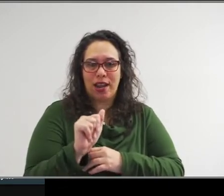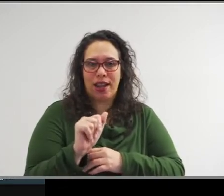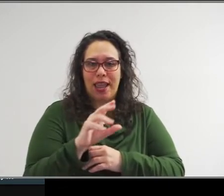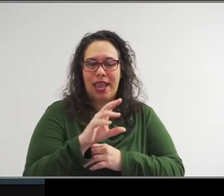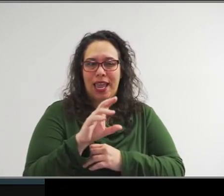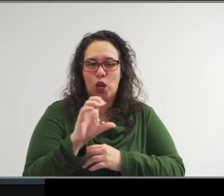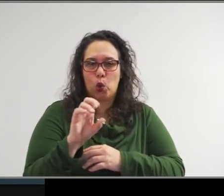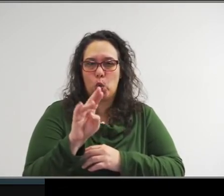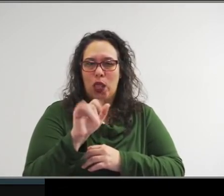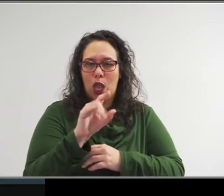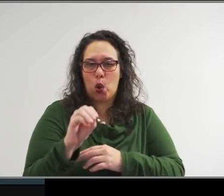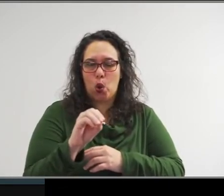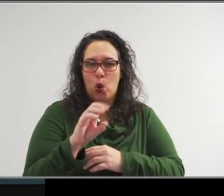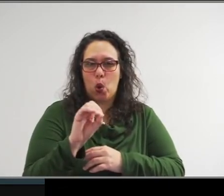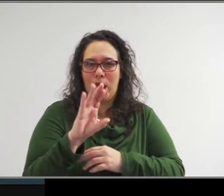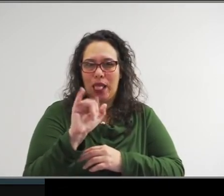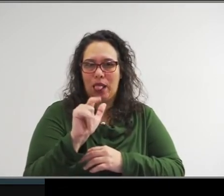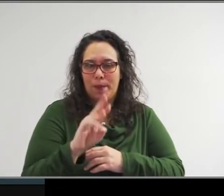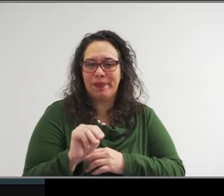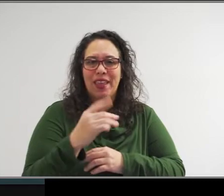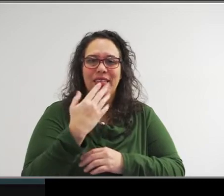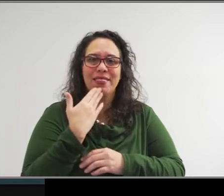Thank you for stepping up and joining this group.